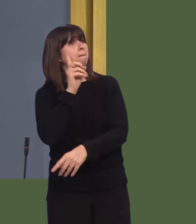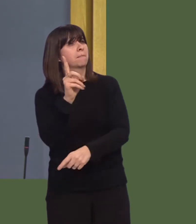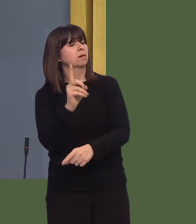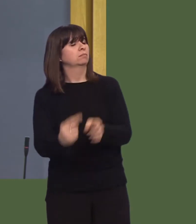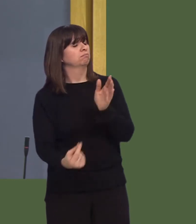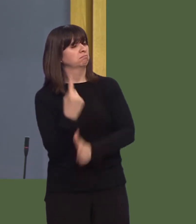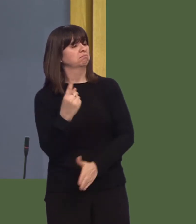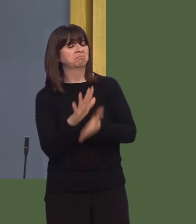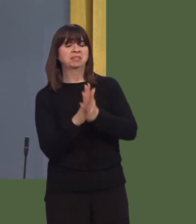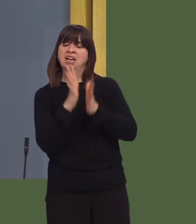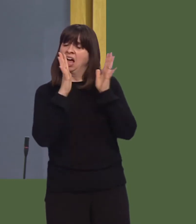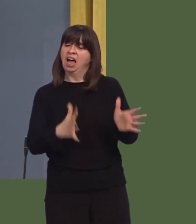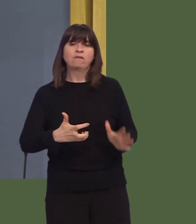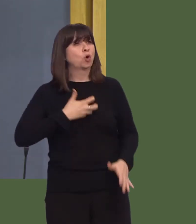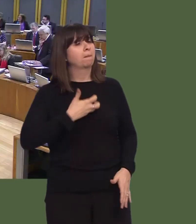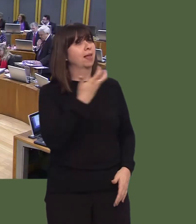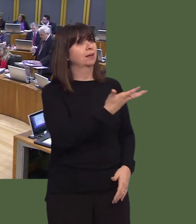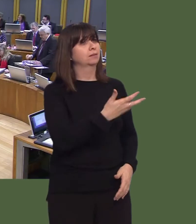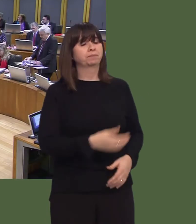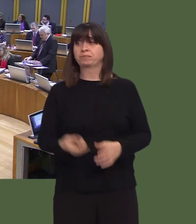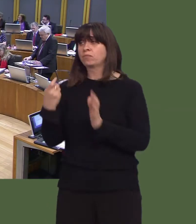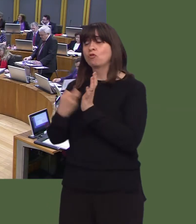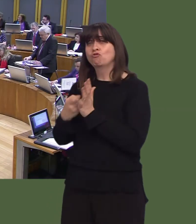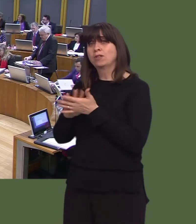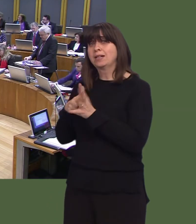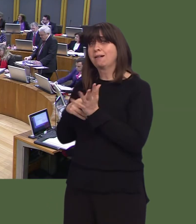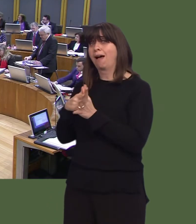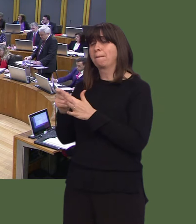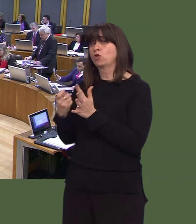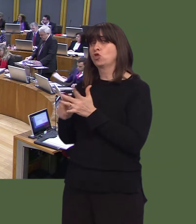My colleague, Rhun ap Iorwerth, raised the fact that this particular element of the system